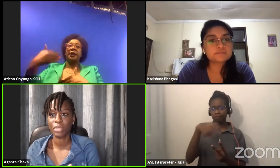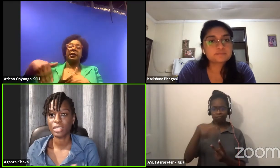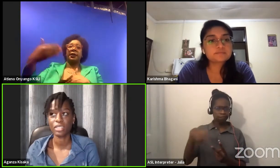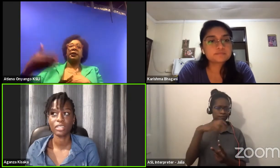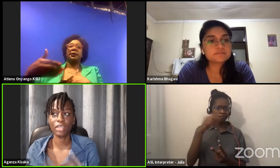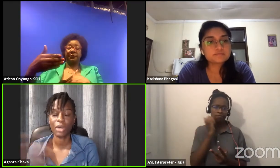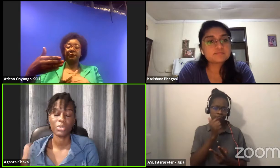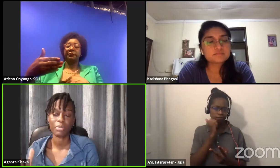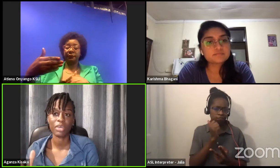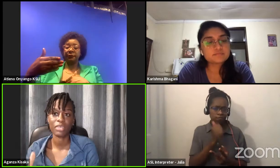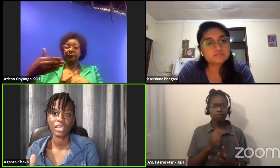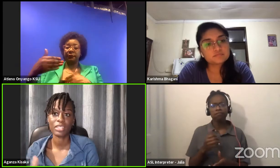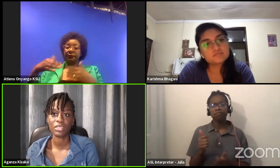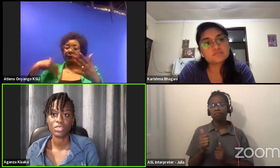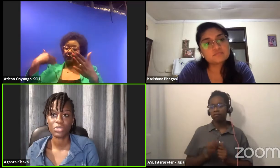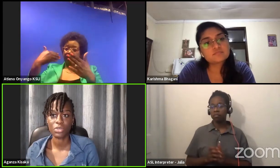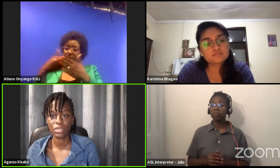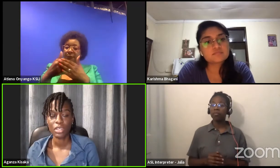until I was about 18 years old.